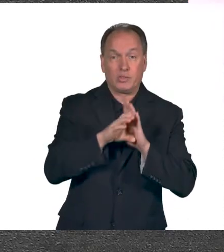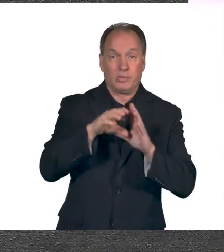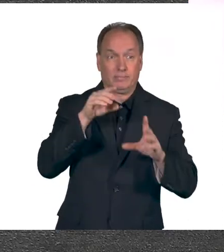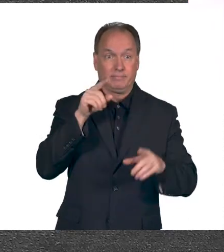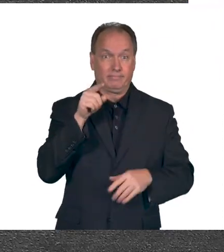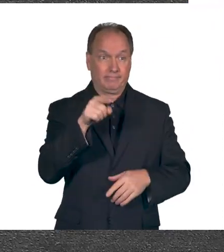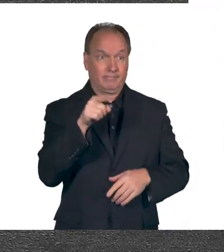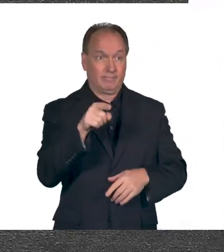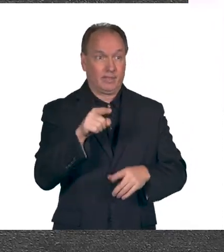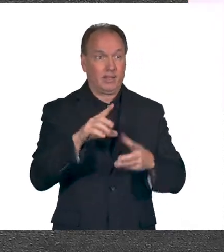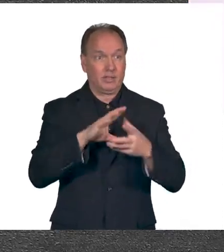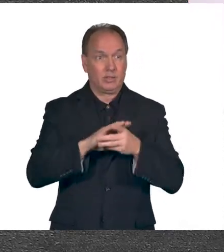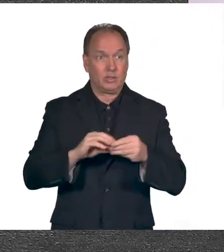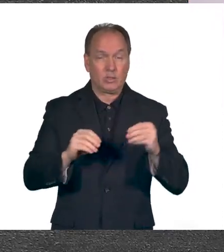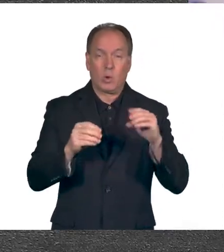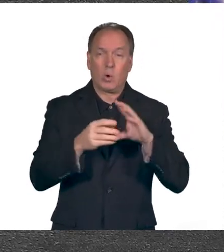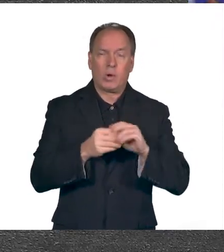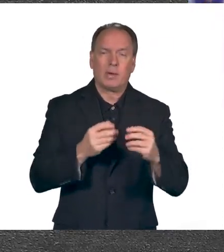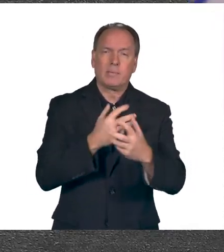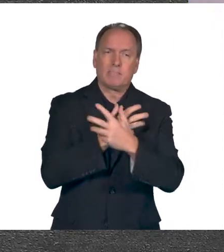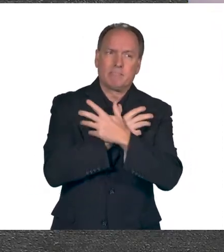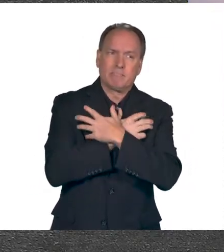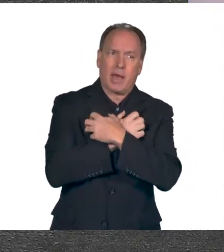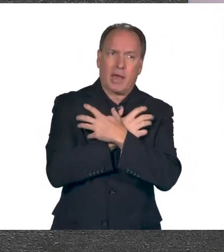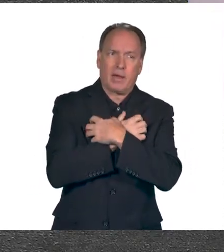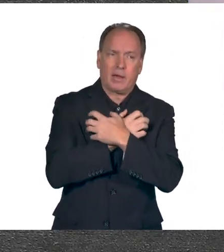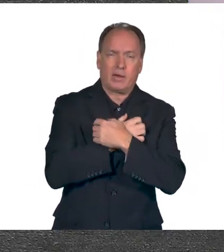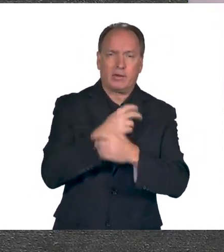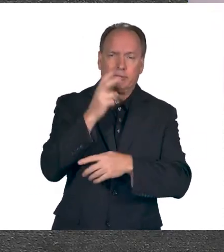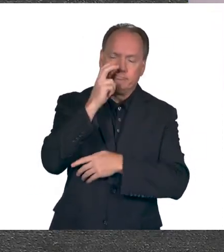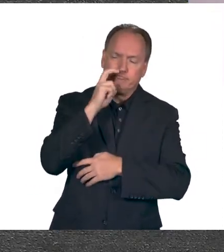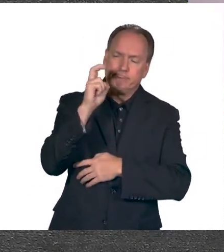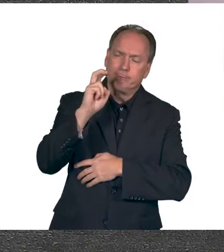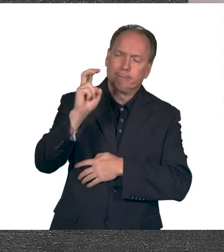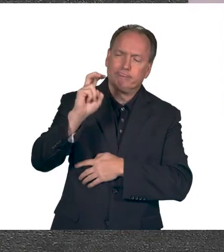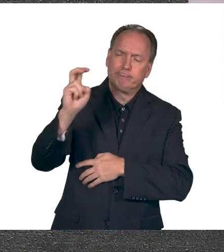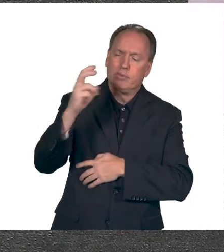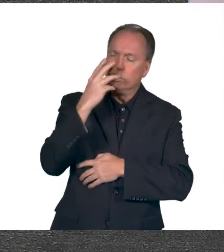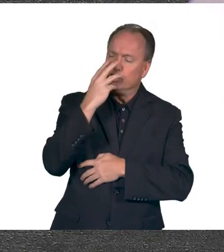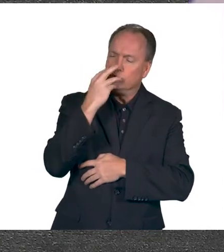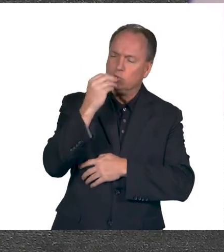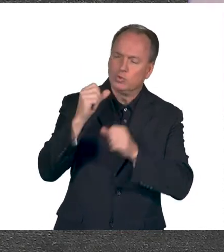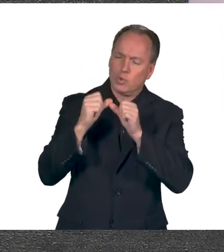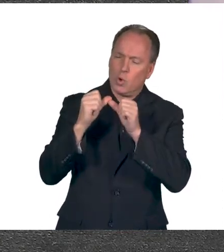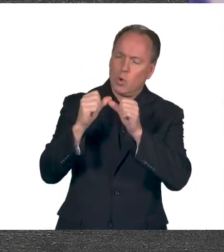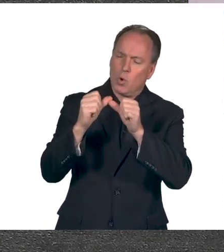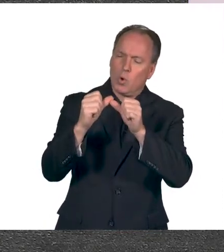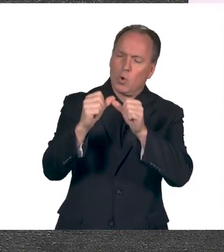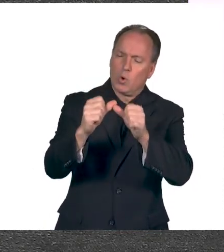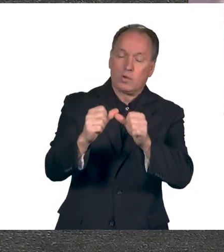In the story "Bear Snores On" Bear is going to sleep through the winter,